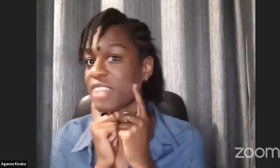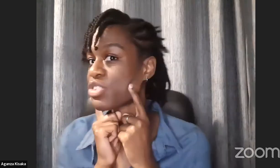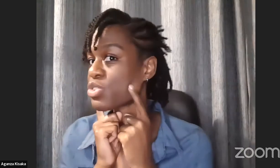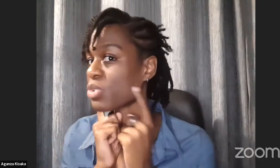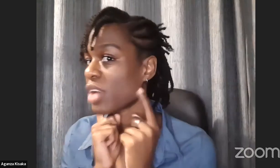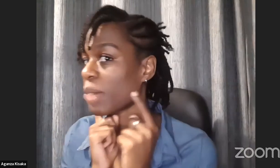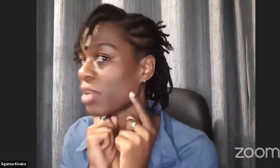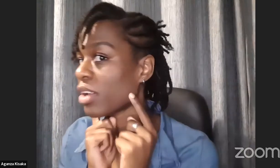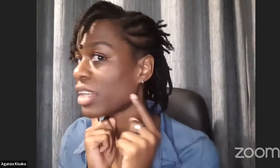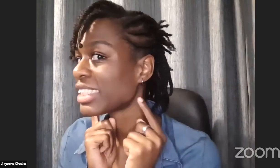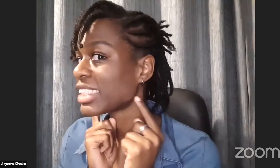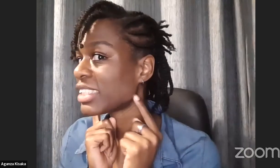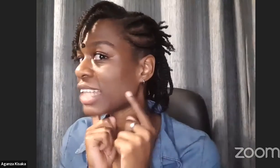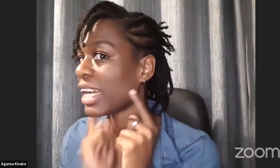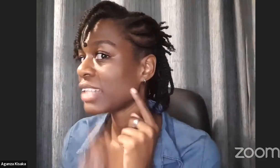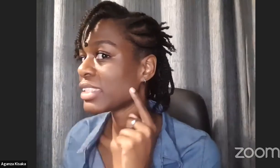if you chew gum a lot, you just do that.